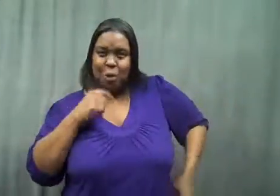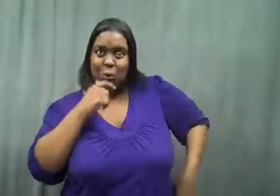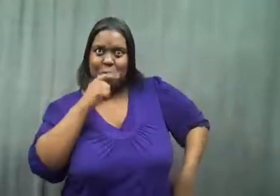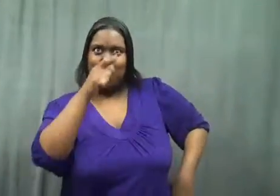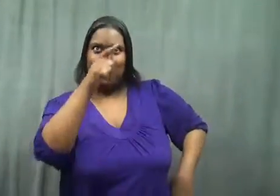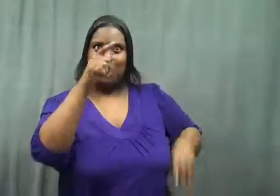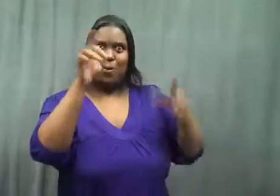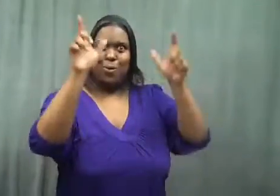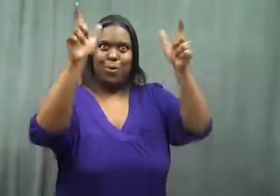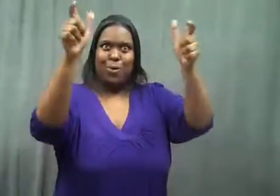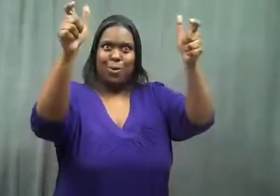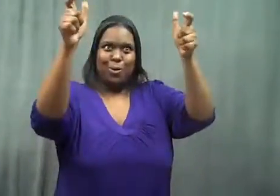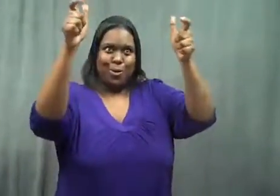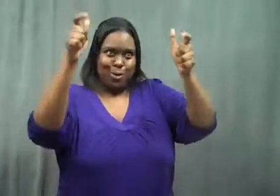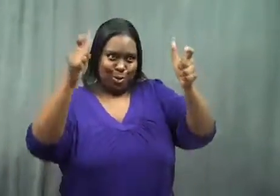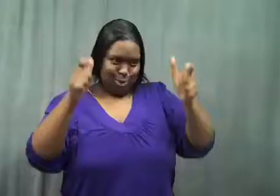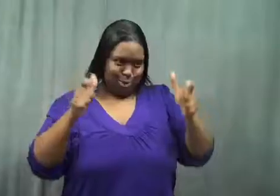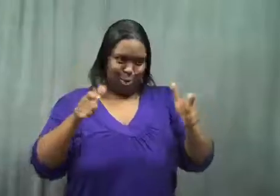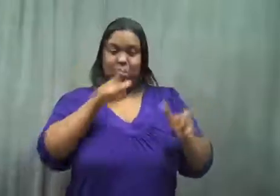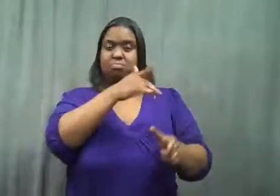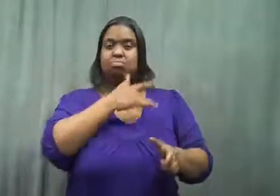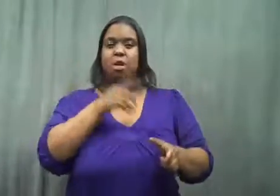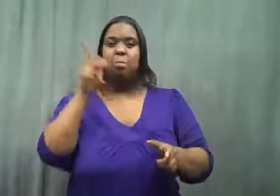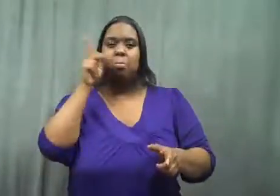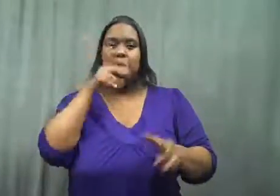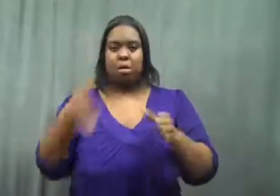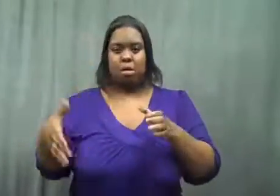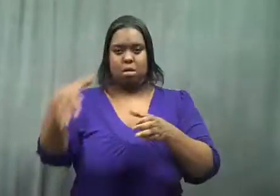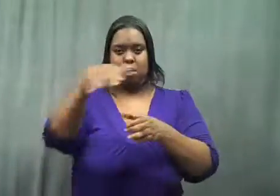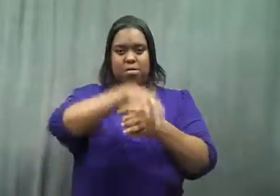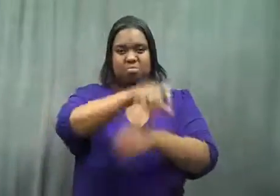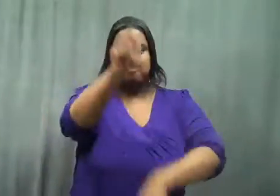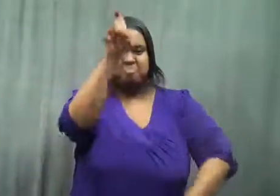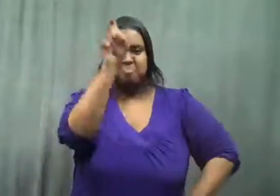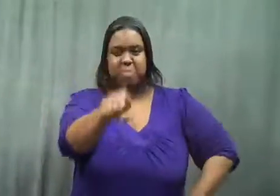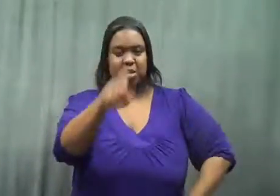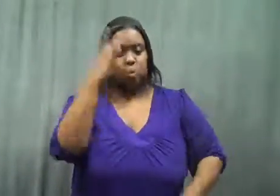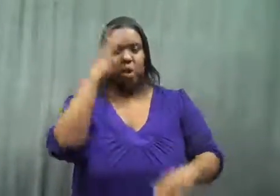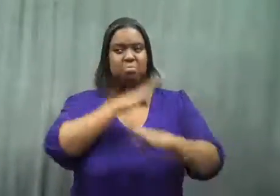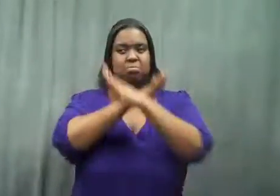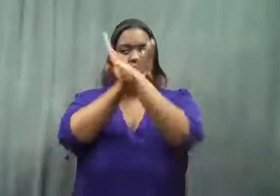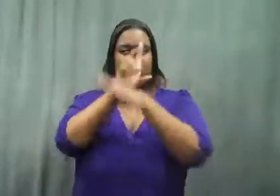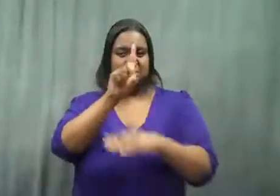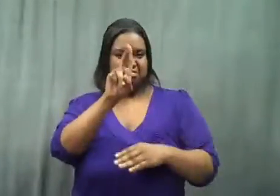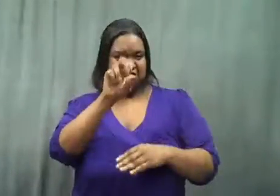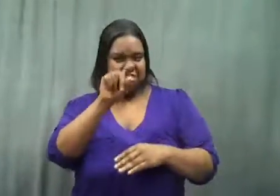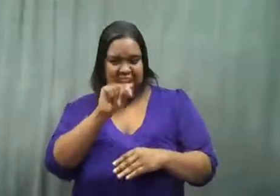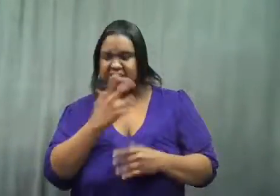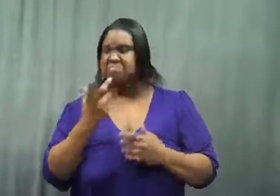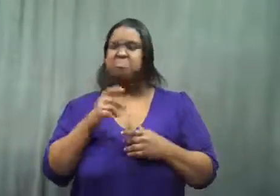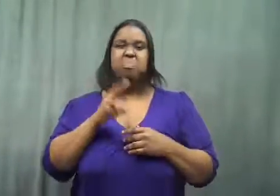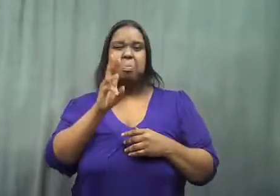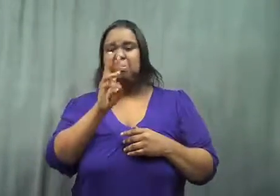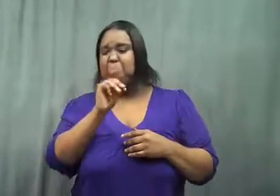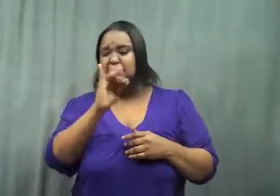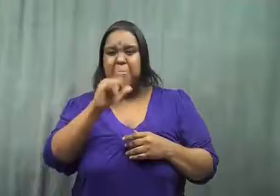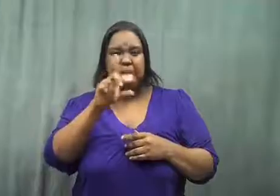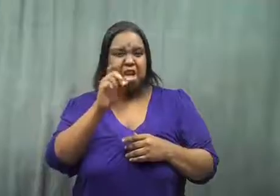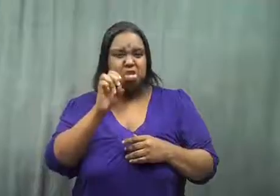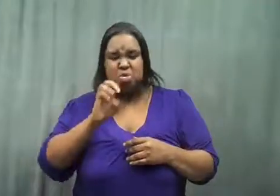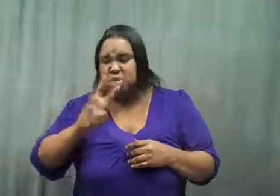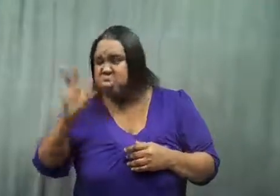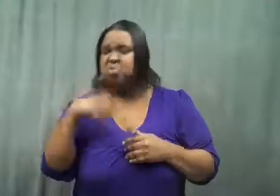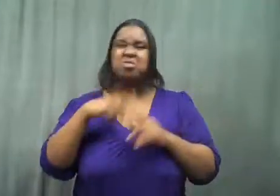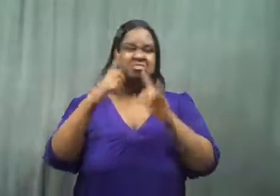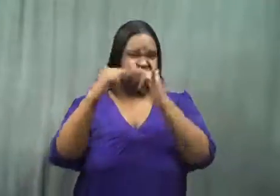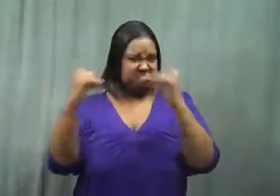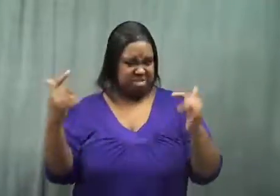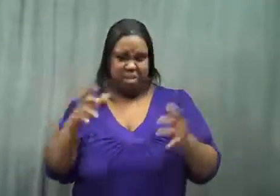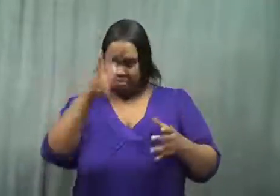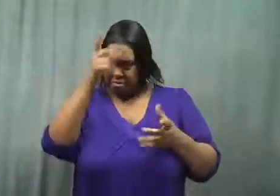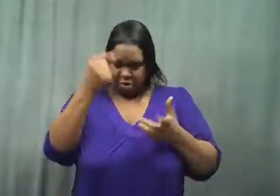I found it. He always kept them under plastic to keep dust and mildew away.